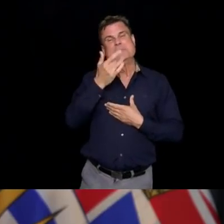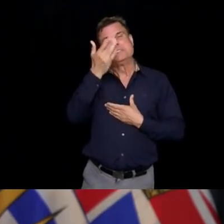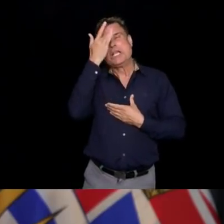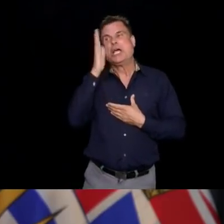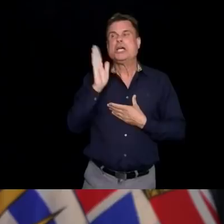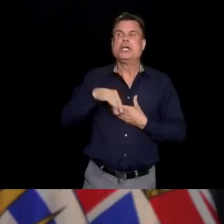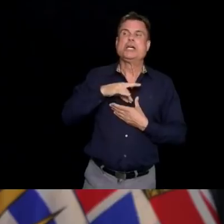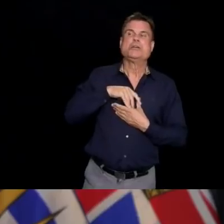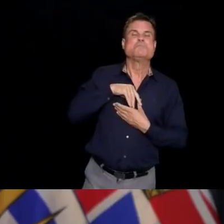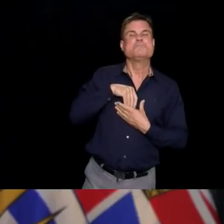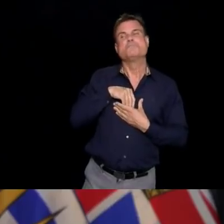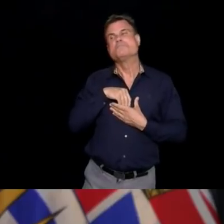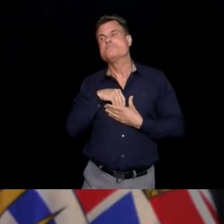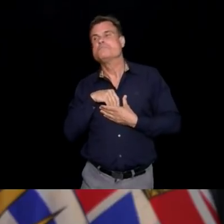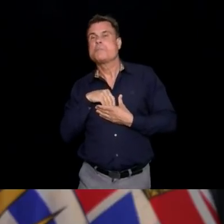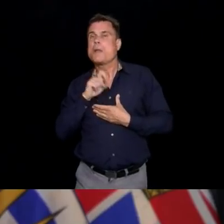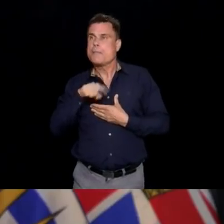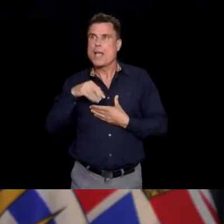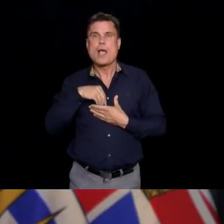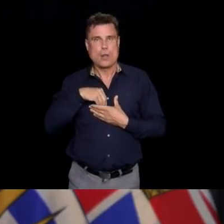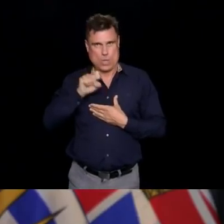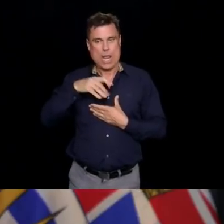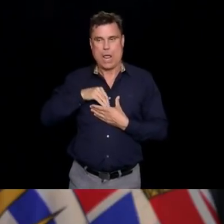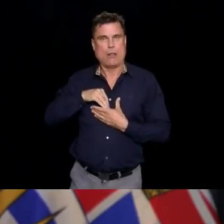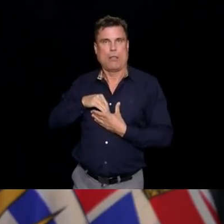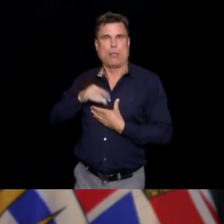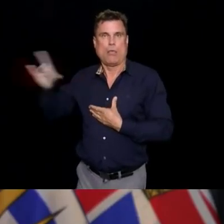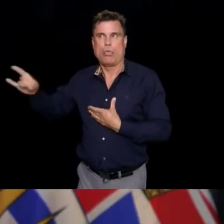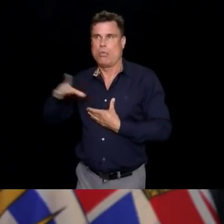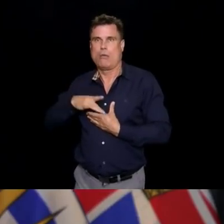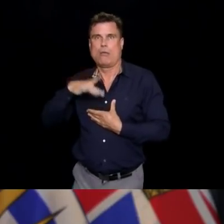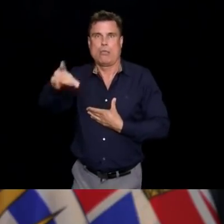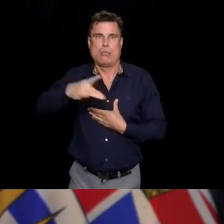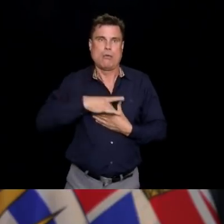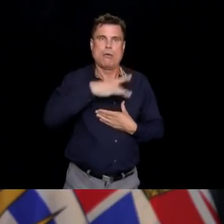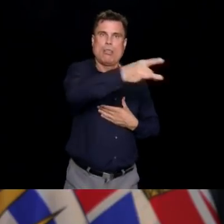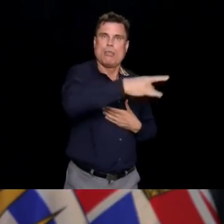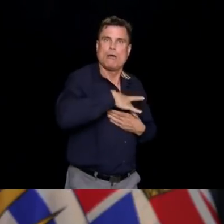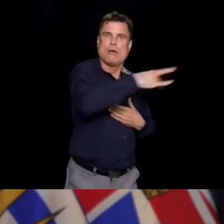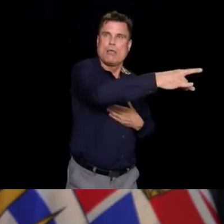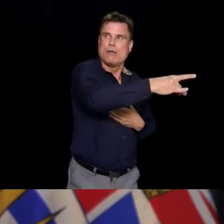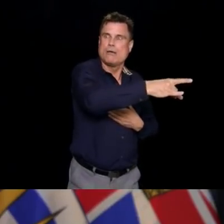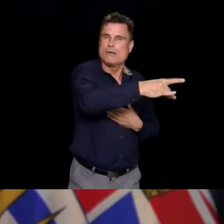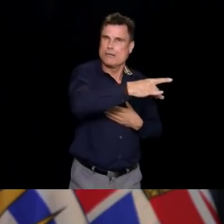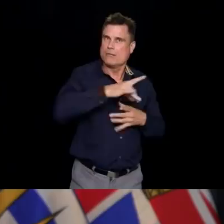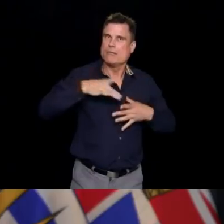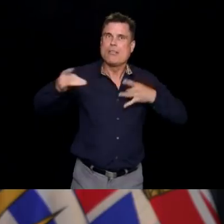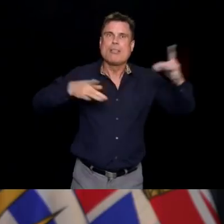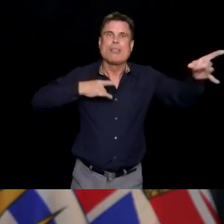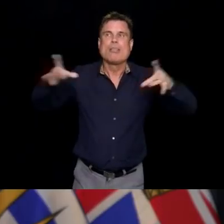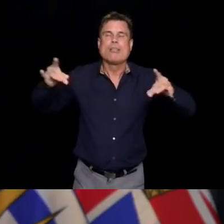, and people may not recognize that they are in or have mild symptoms, but they can still spread the virus to others.